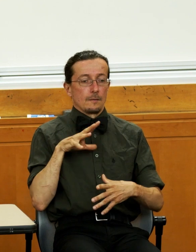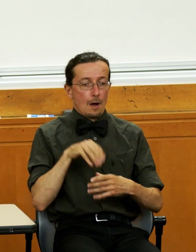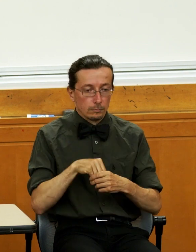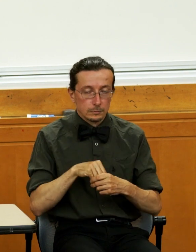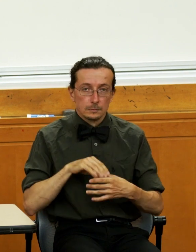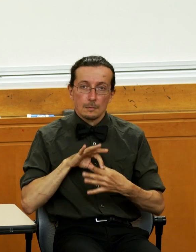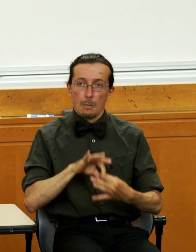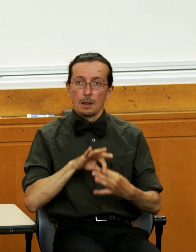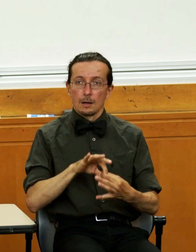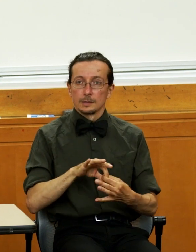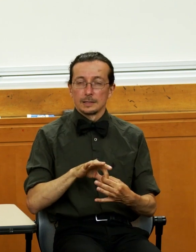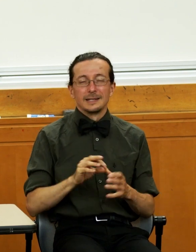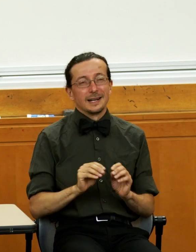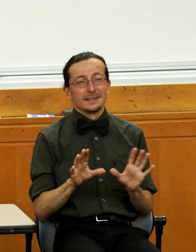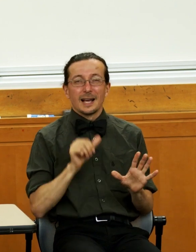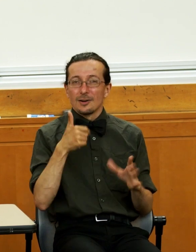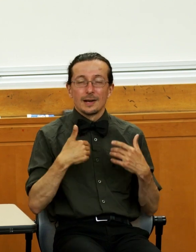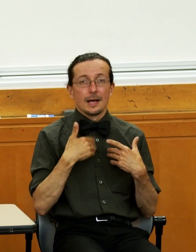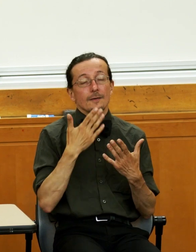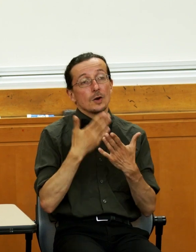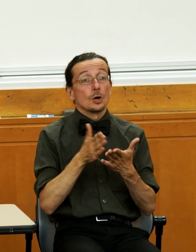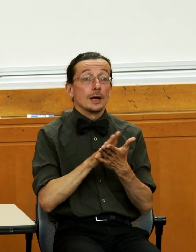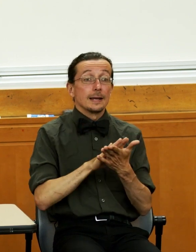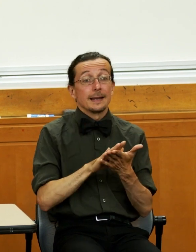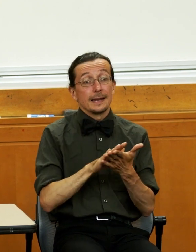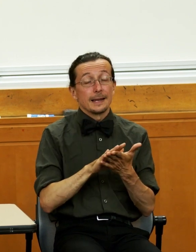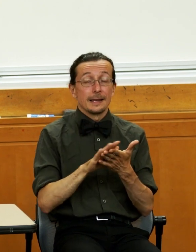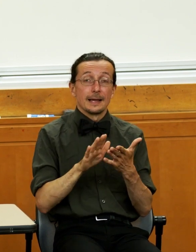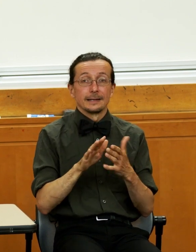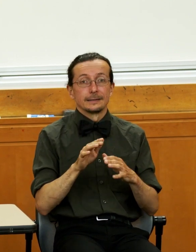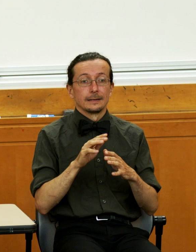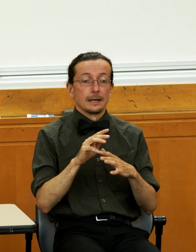of…obviously I don't have like a good, nice, deep conclusion to my own thoughts because